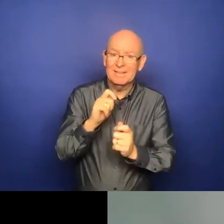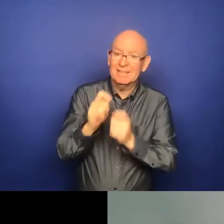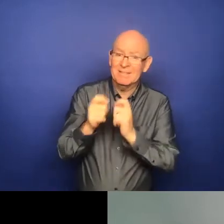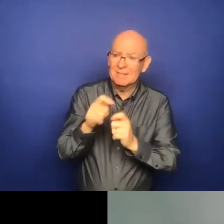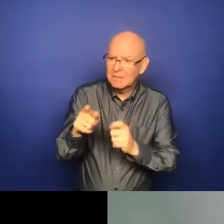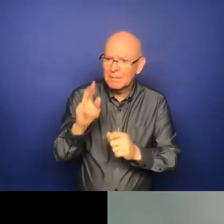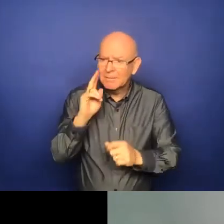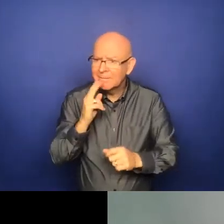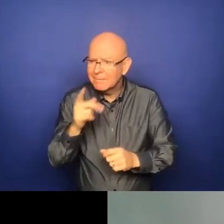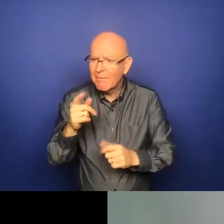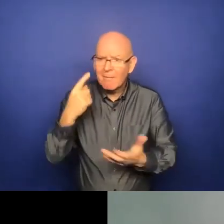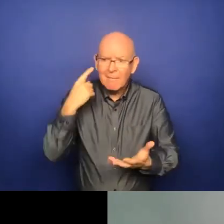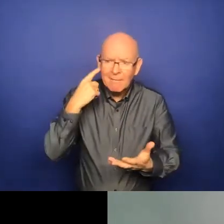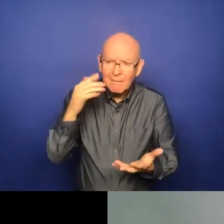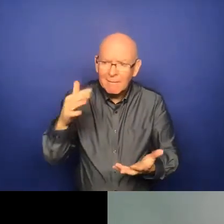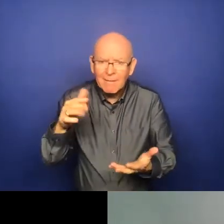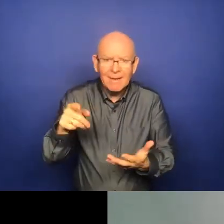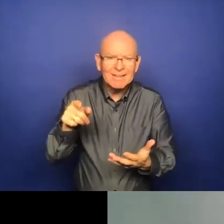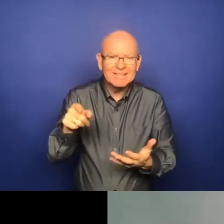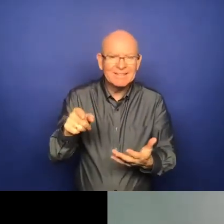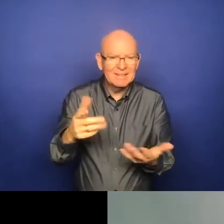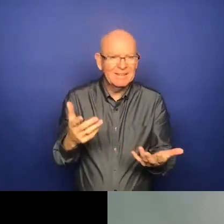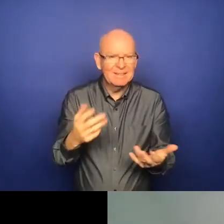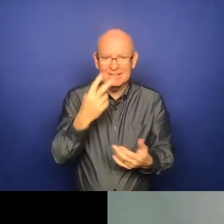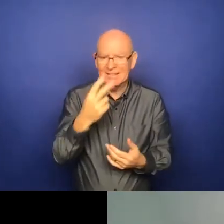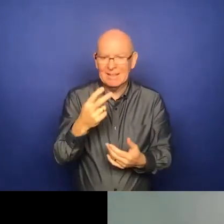Internet administration may present a challenge for people with vision or